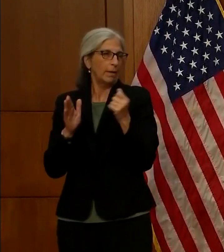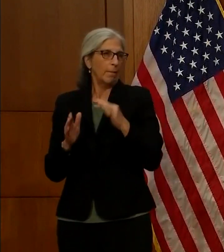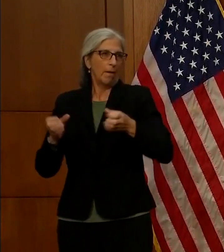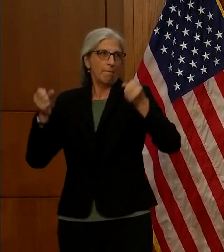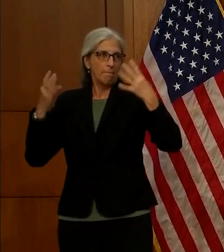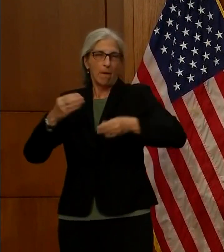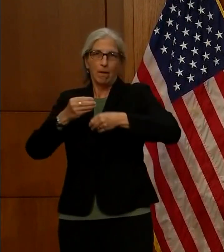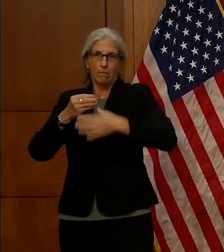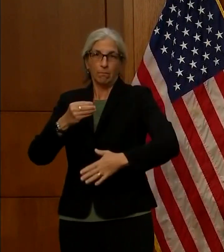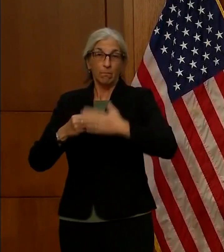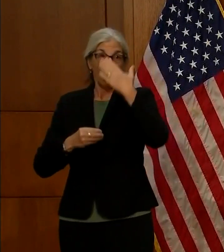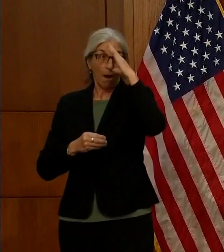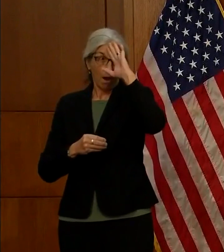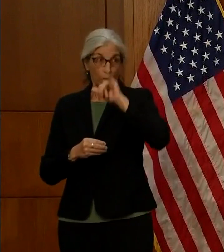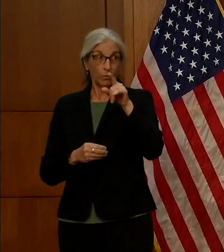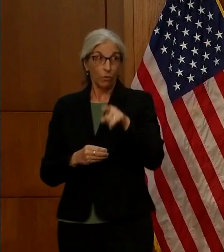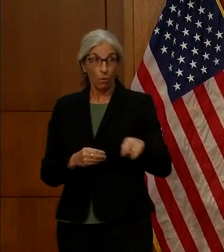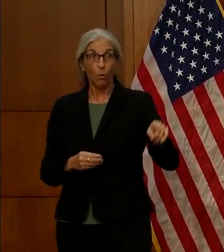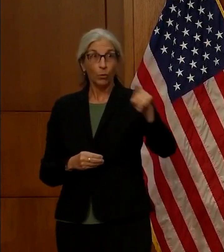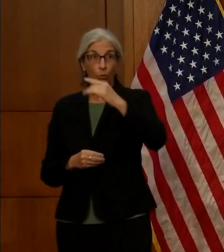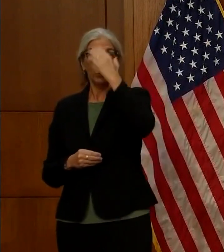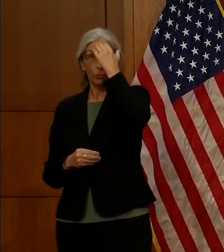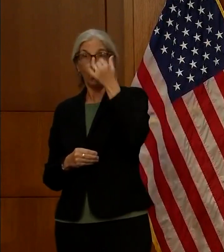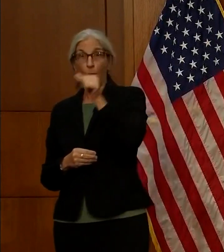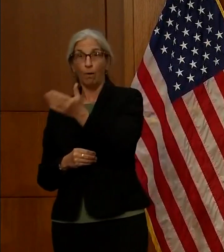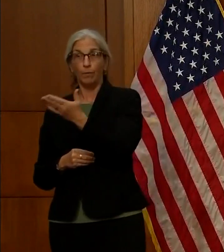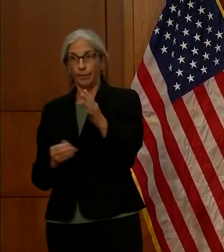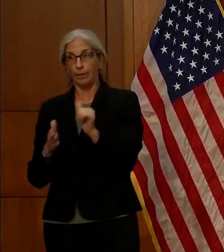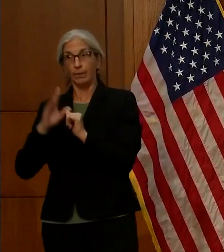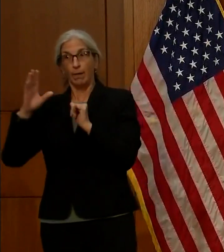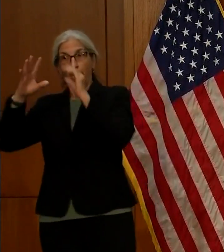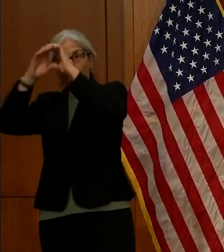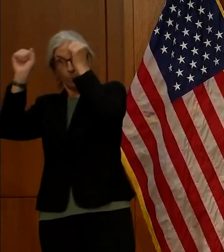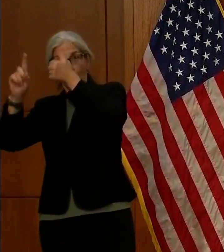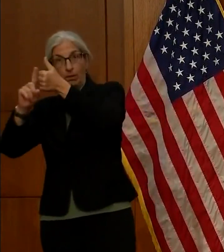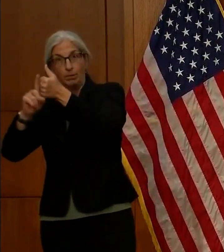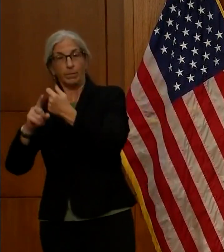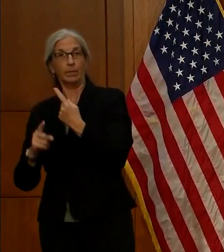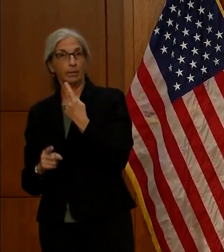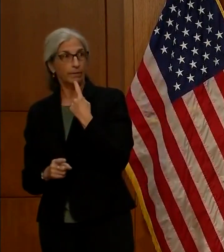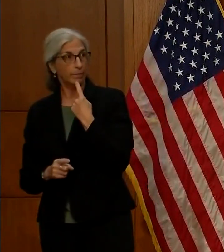THAT'S JUST ONE EXAMPLE OF MANY ITEMS I KNOW YOU ALL ARE WELL